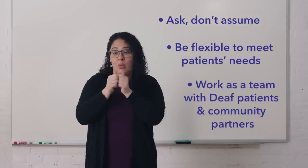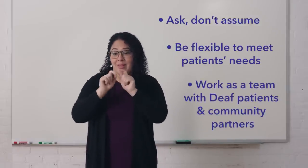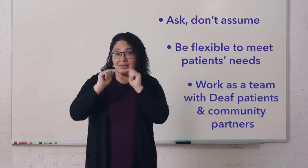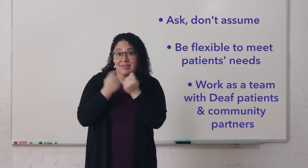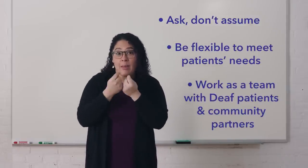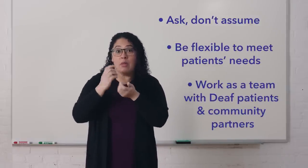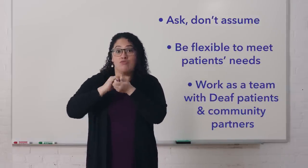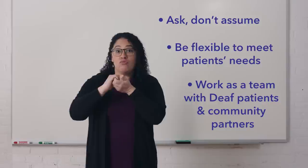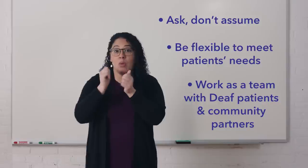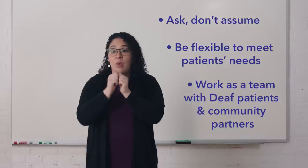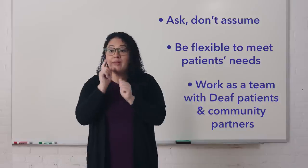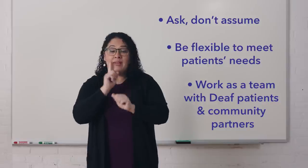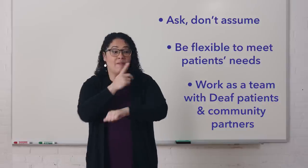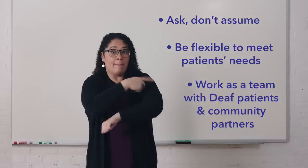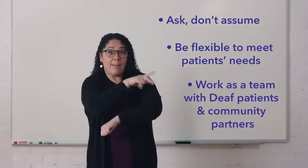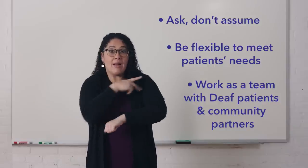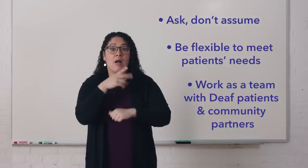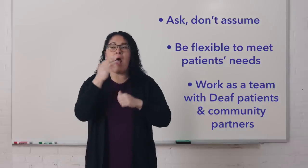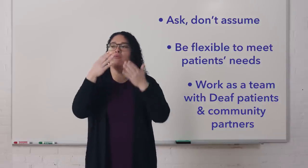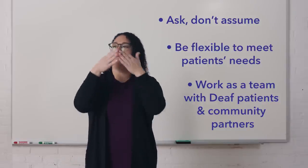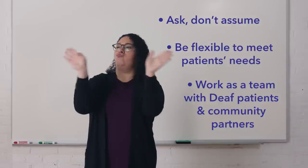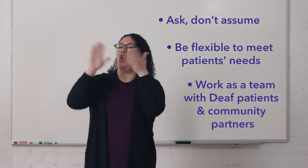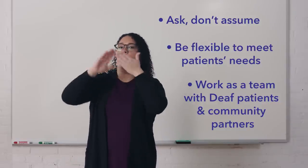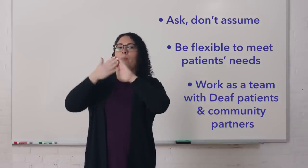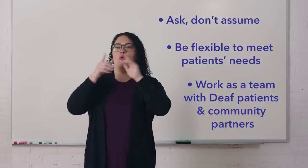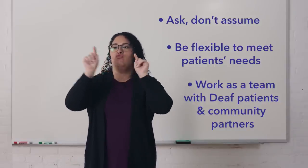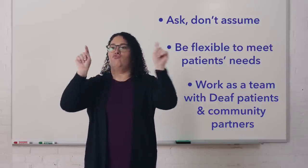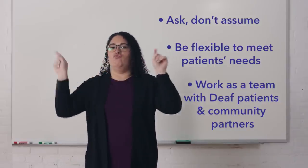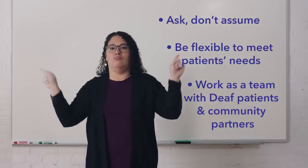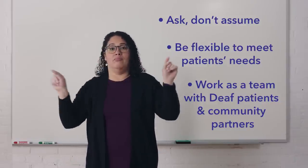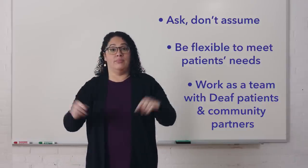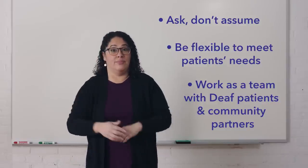and, work as a team with Deaf patients and community partners.